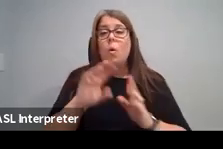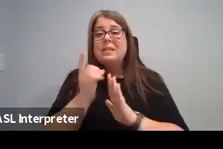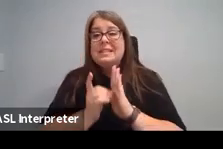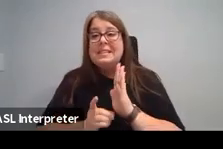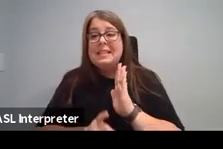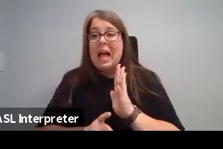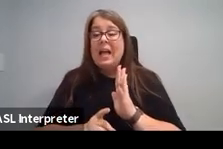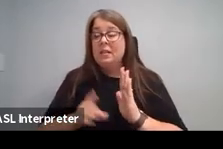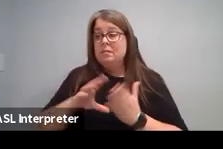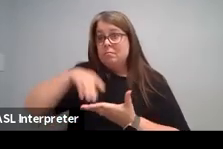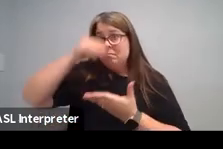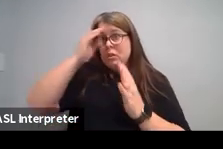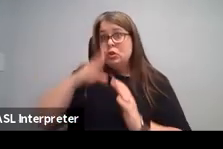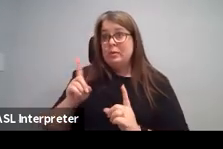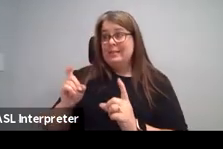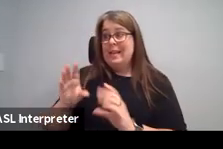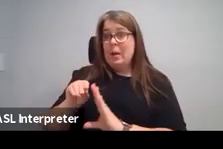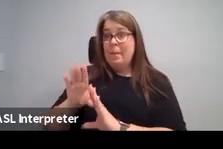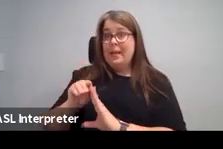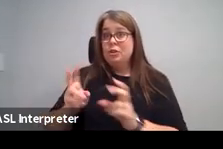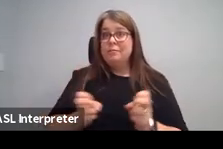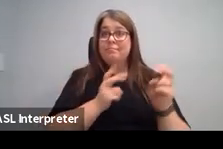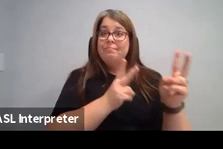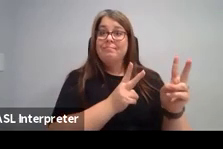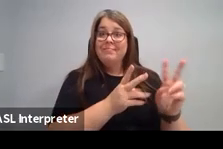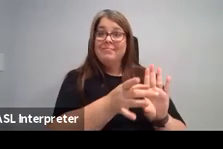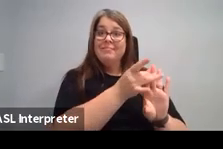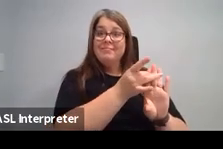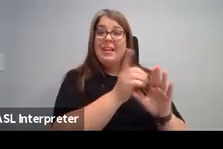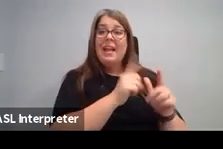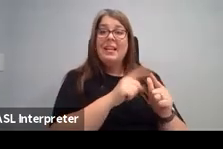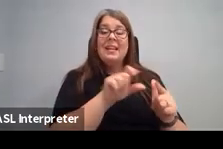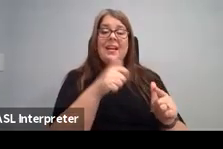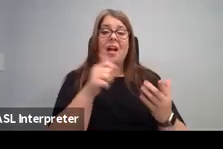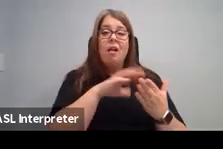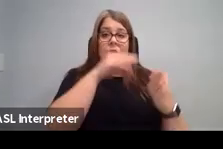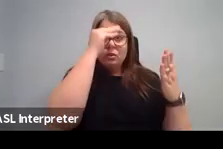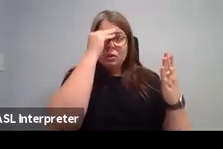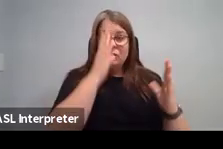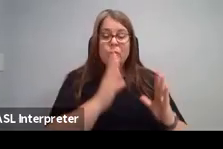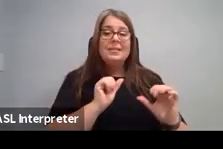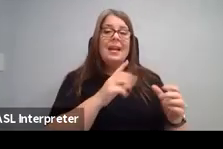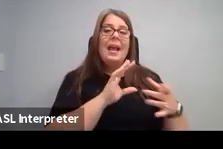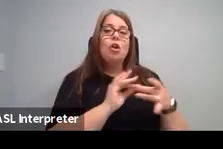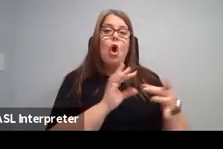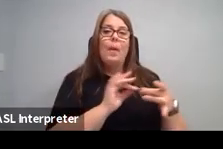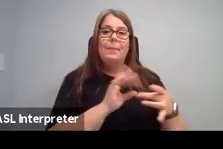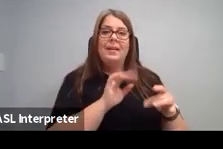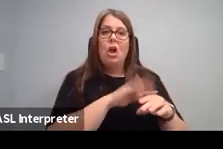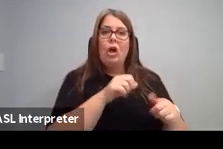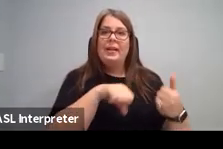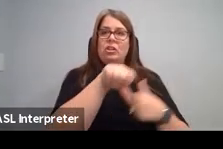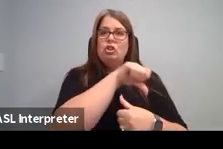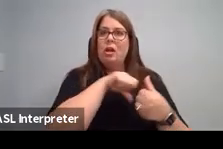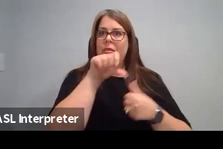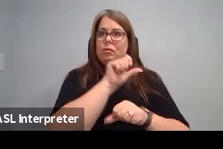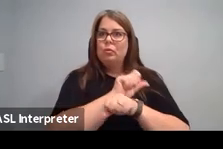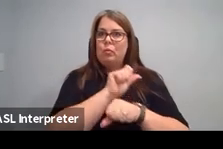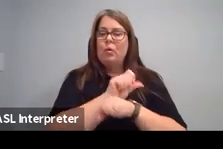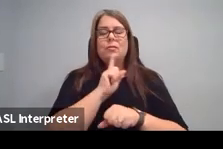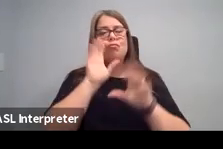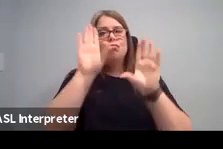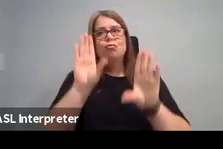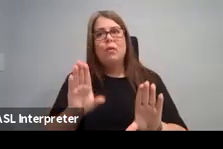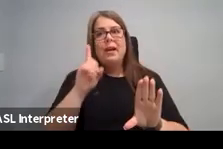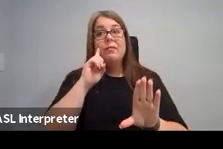Jewyl Alderson Clarke, SDCOE: And then other students can comment on them as well. So this is a great tool. Not only just organize information, but also for collaboration, whether it is synchronous or nice.